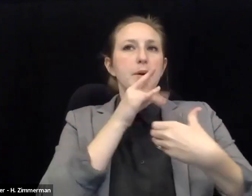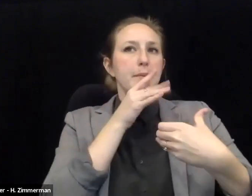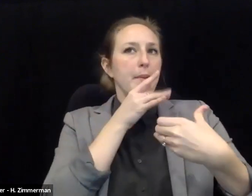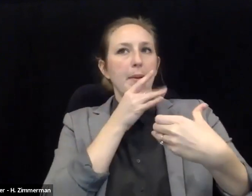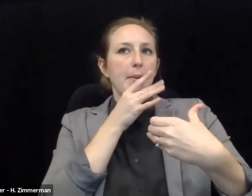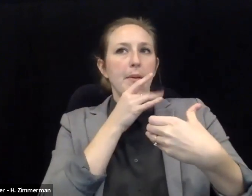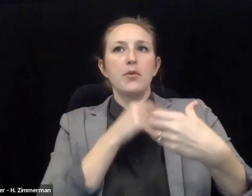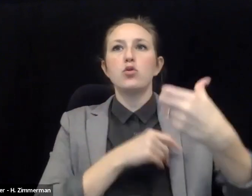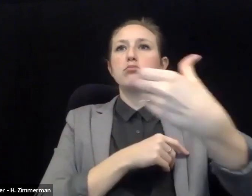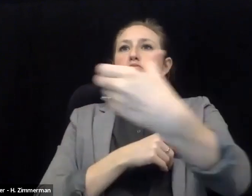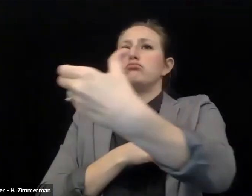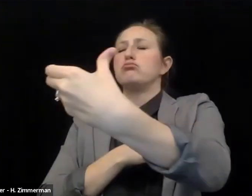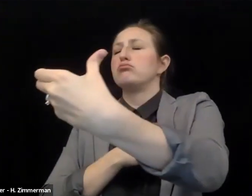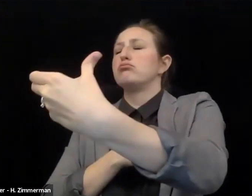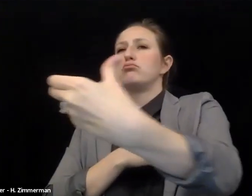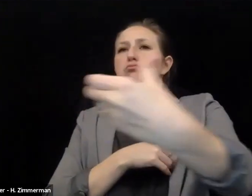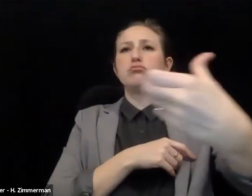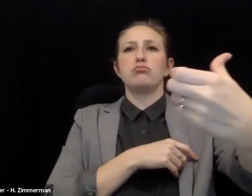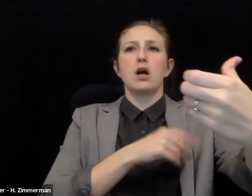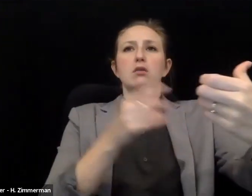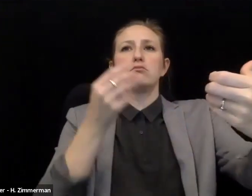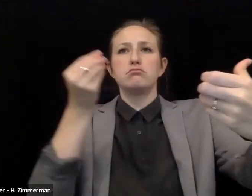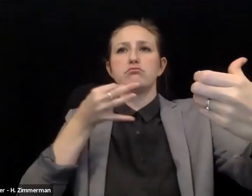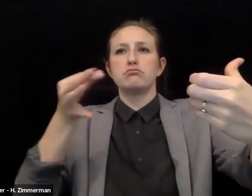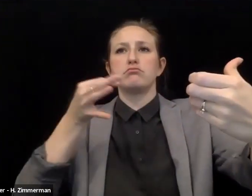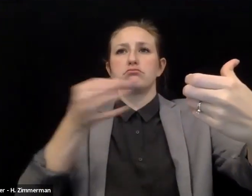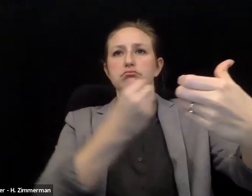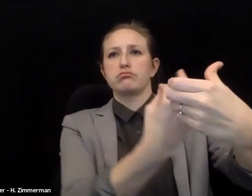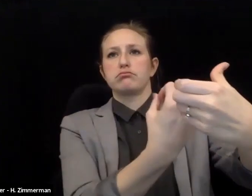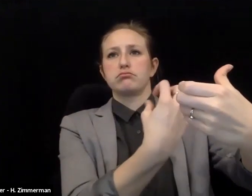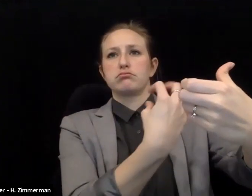your phone at objects in the volunteer on the other line can describe them to you,